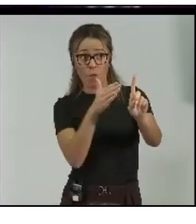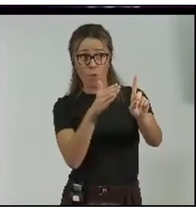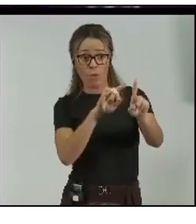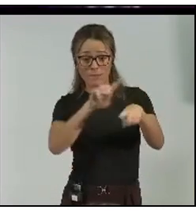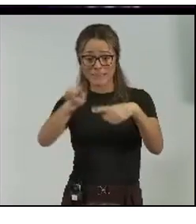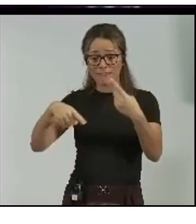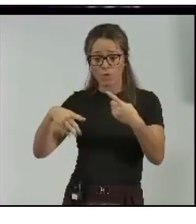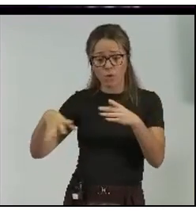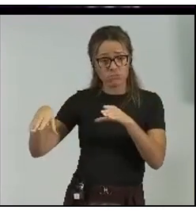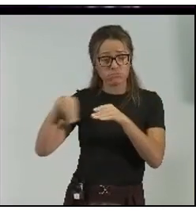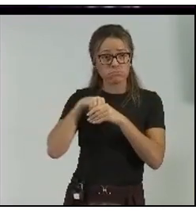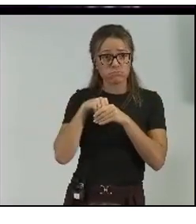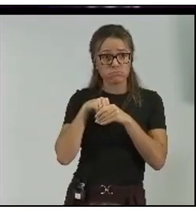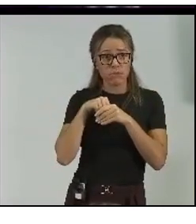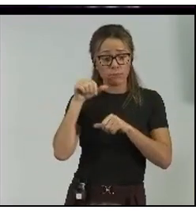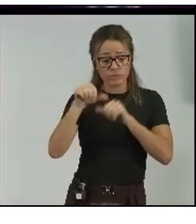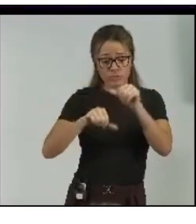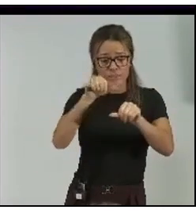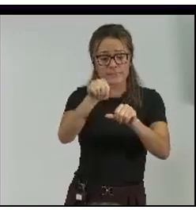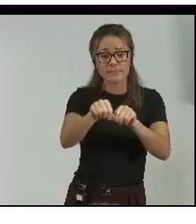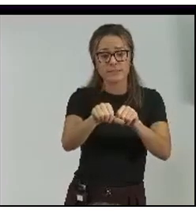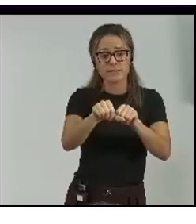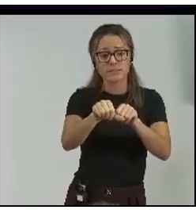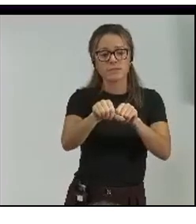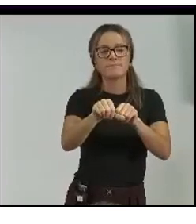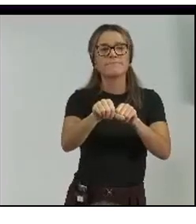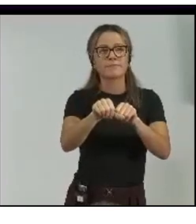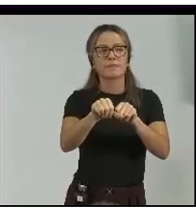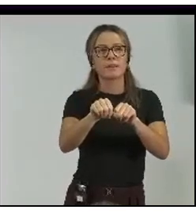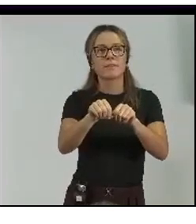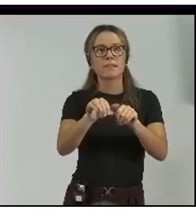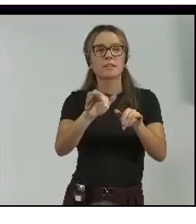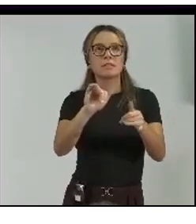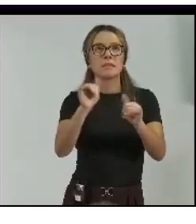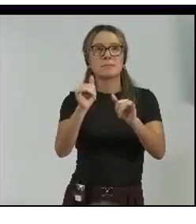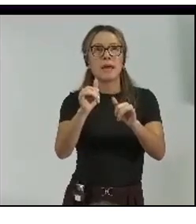Yeah, I think that working backwards, thinking about your channels,